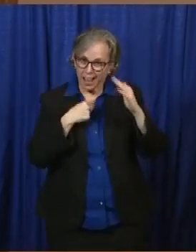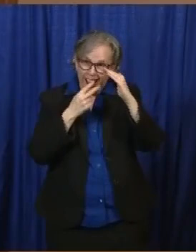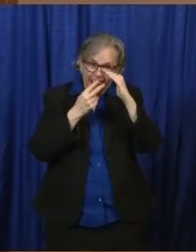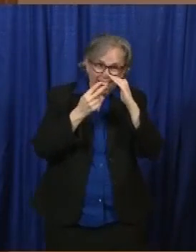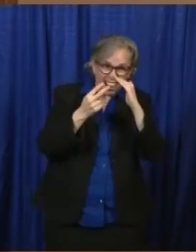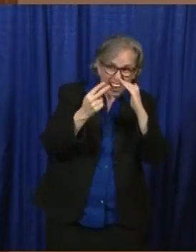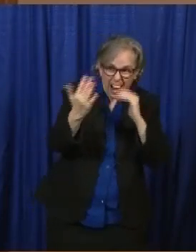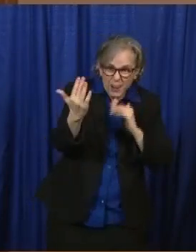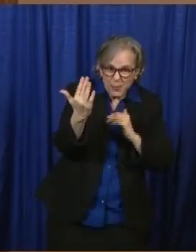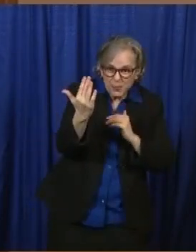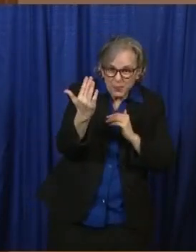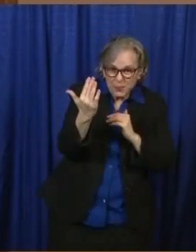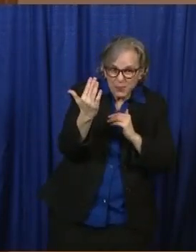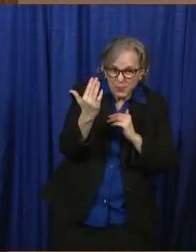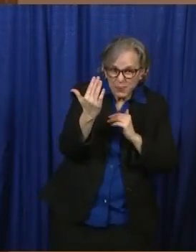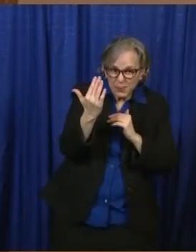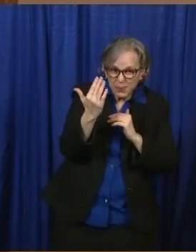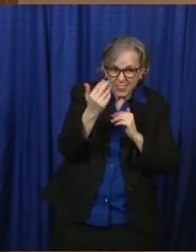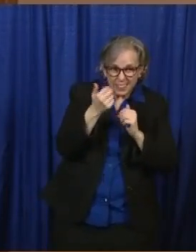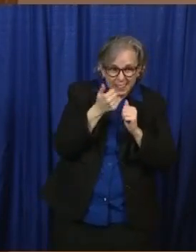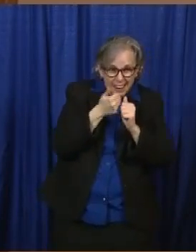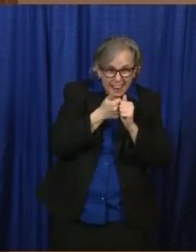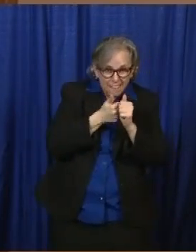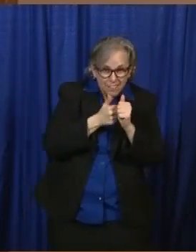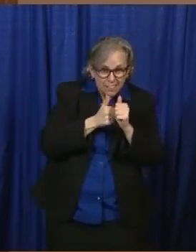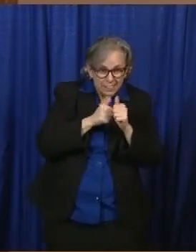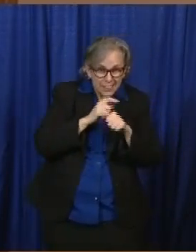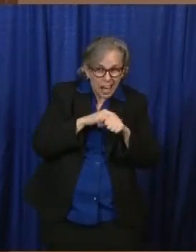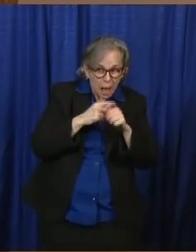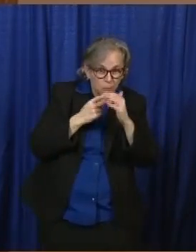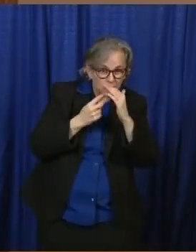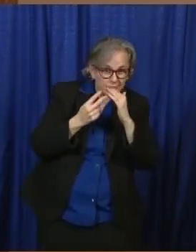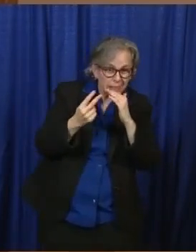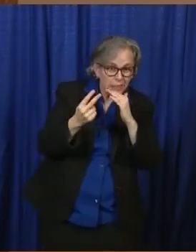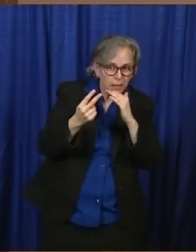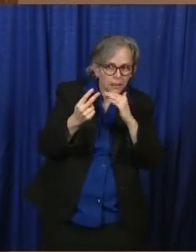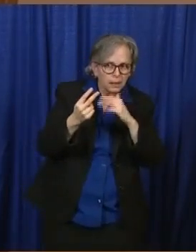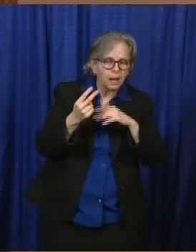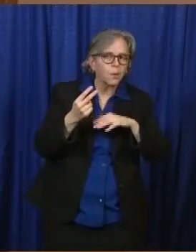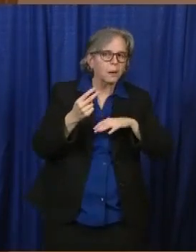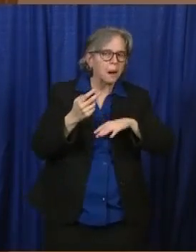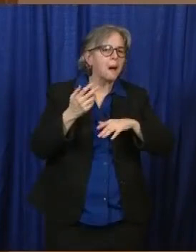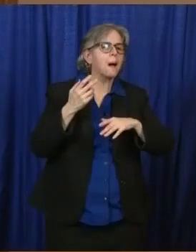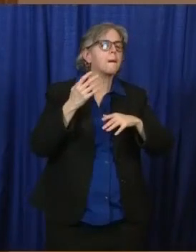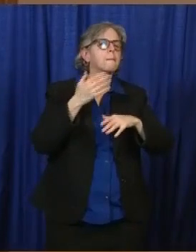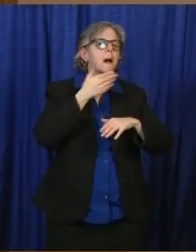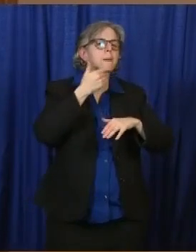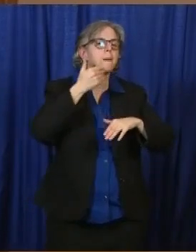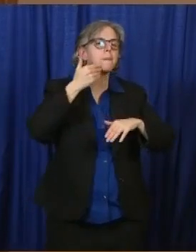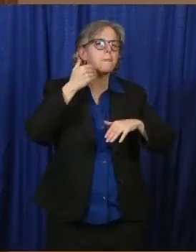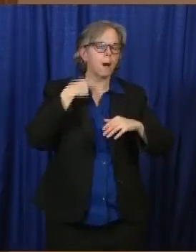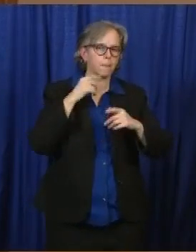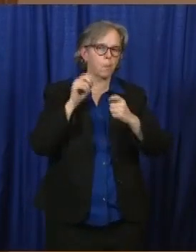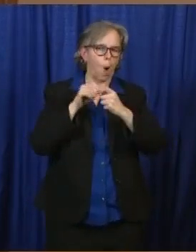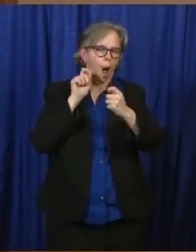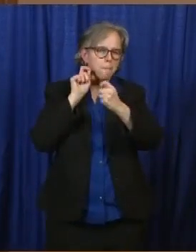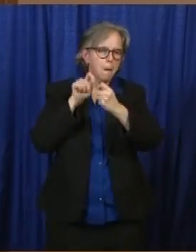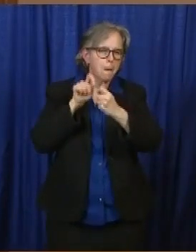THIS IS OUR CURVE AGAIN BUT WE HAVE TALKED A LOT IN THE PAST THE LAST TIME I WAS HERE WE TALKED ABOUT THE HURRICANE ANALOGY FOR OUR MODELING. OUR FORECAST OUR WEATHER STATION GETS A LITTLE BIT